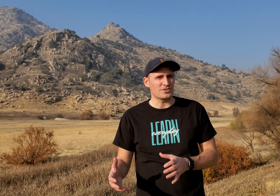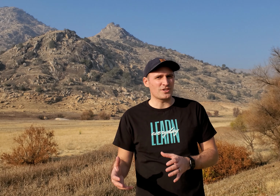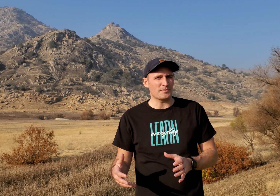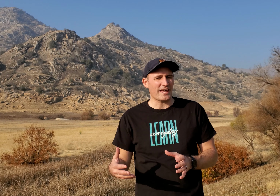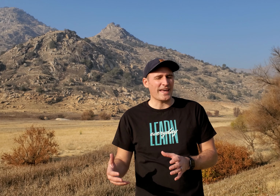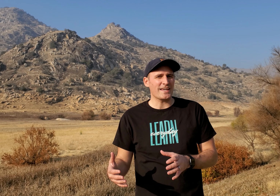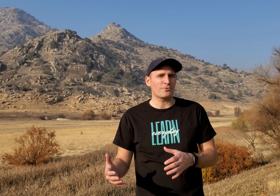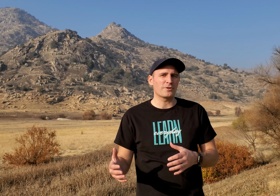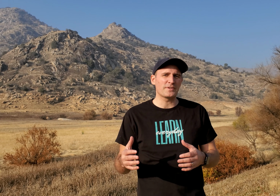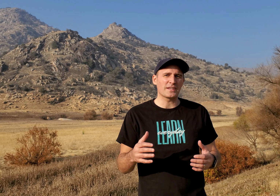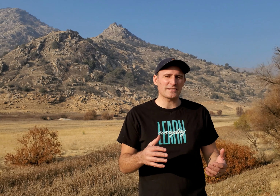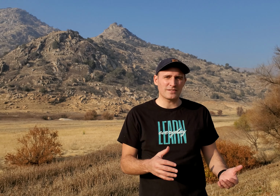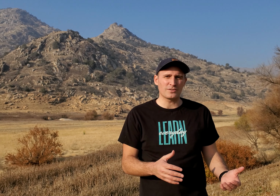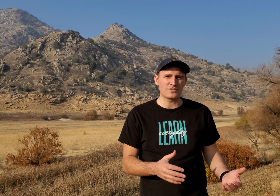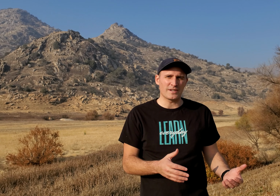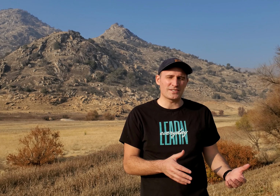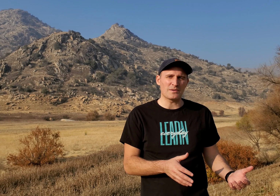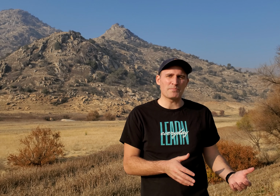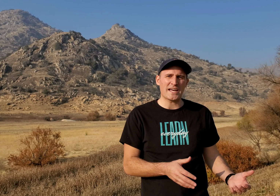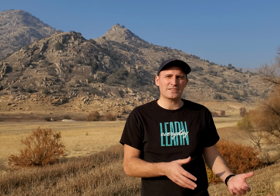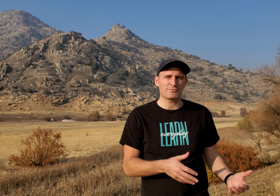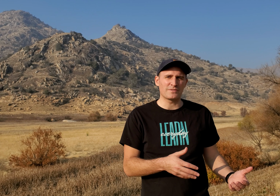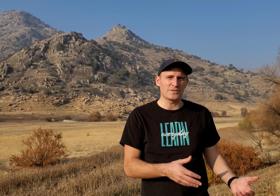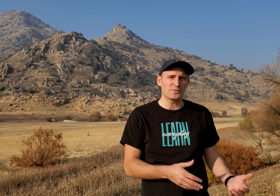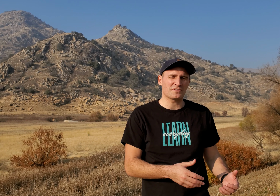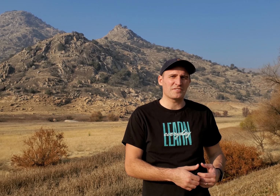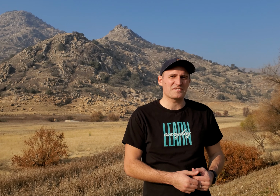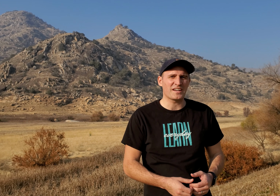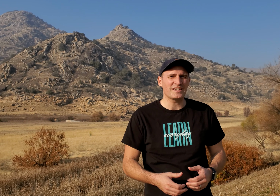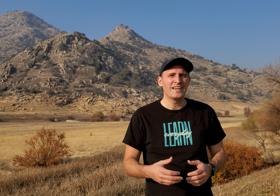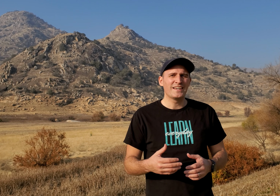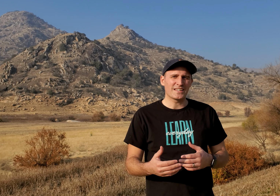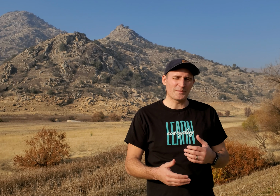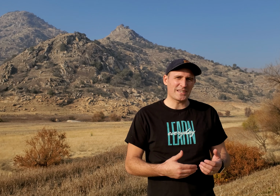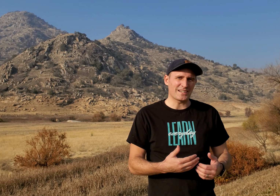jump ahead or if you'd like to jump back to review a certain sign it'll make it a lot